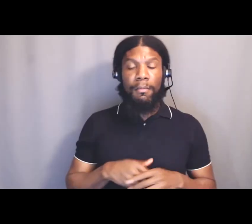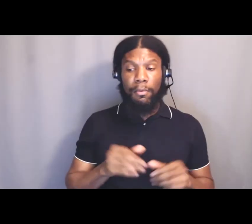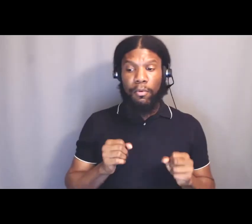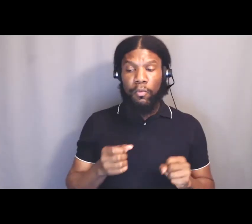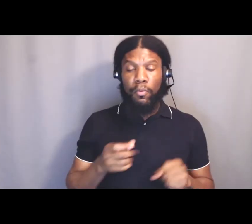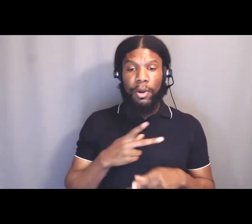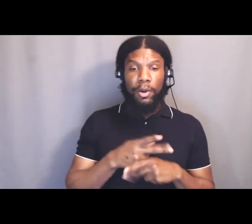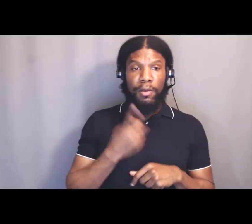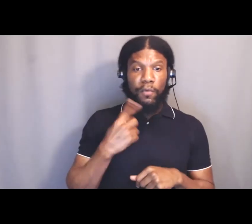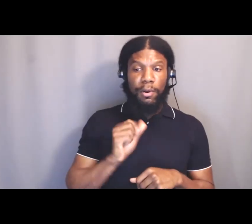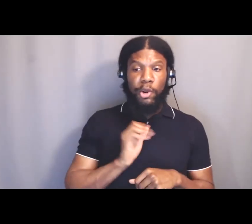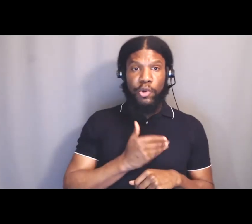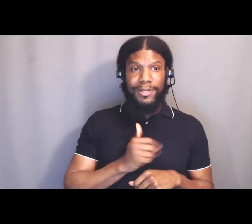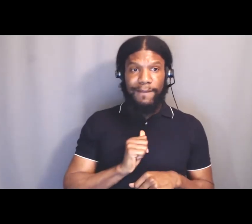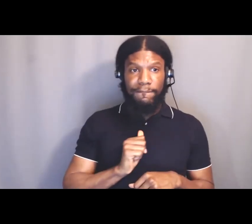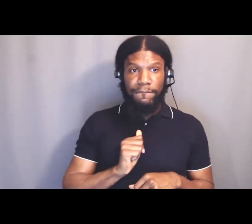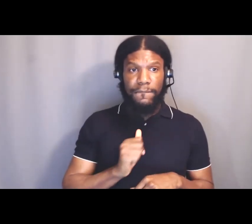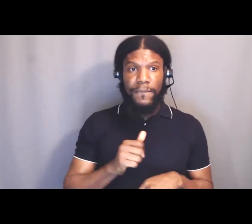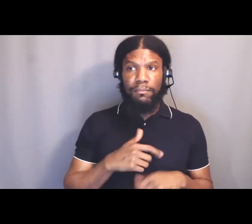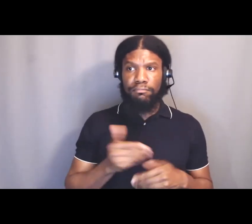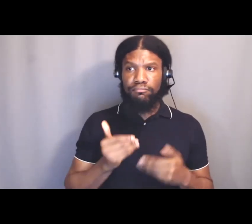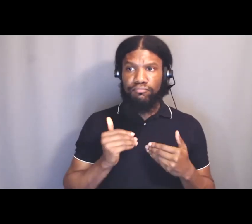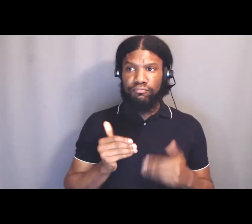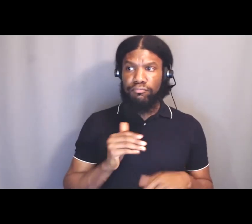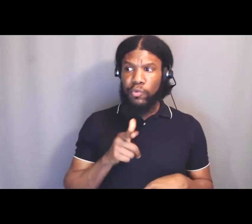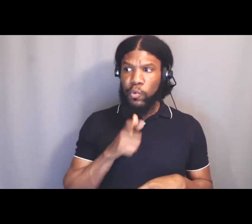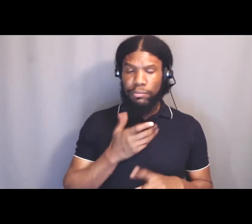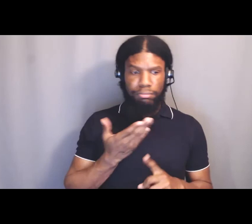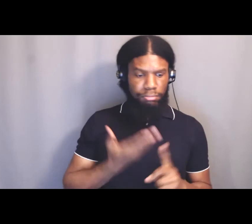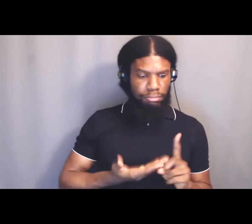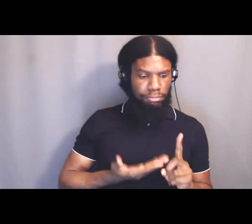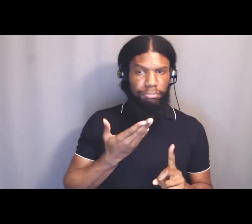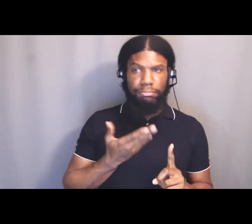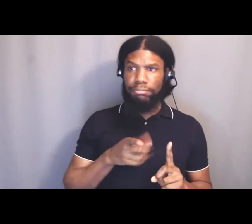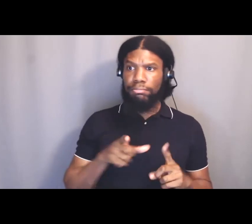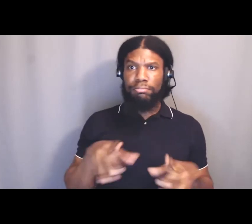and stepping into our fullest self, is political warfare. It's a show of power, right.